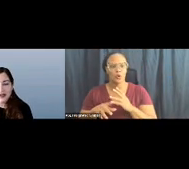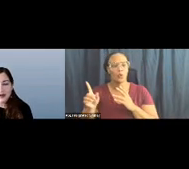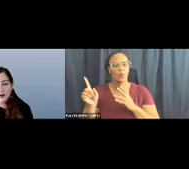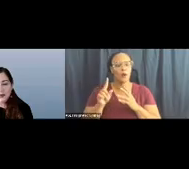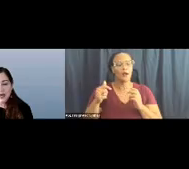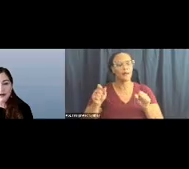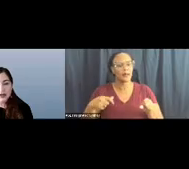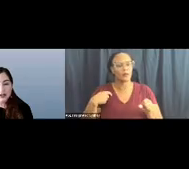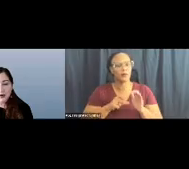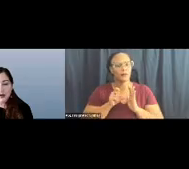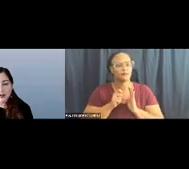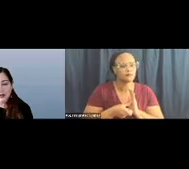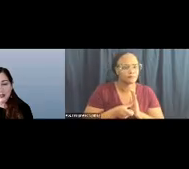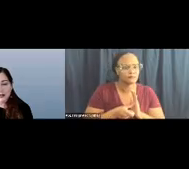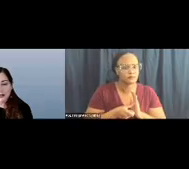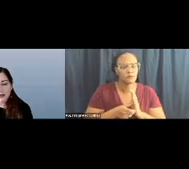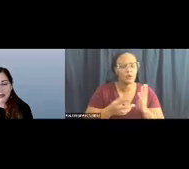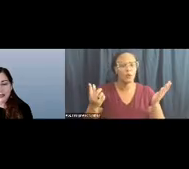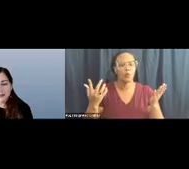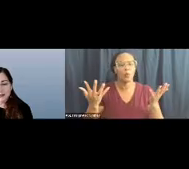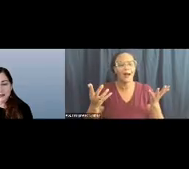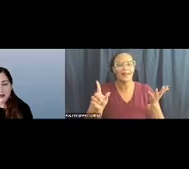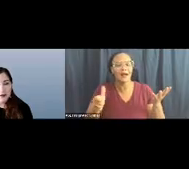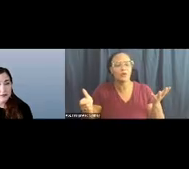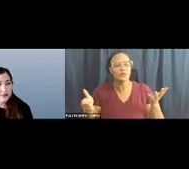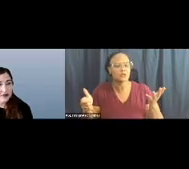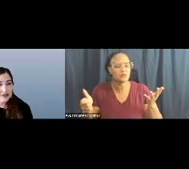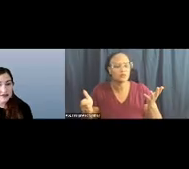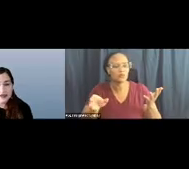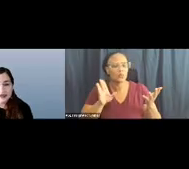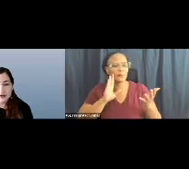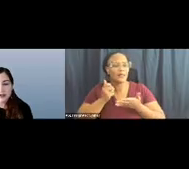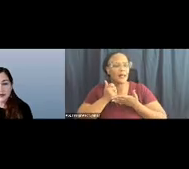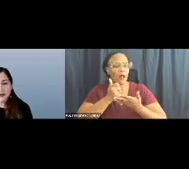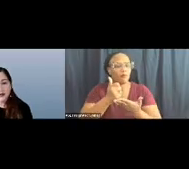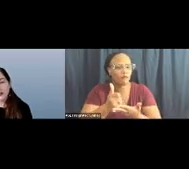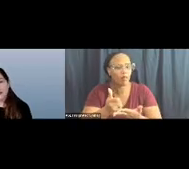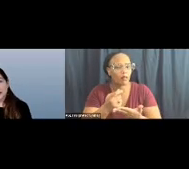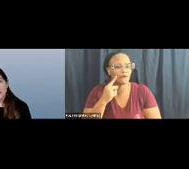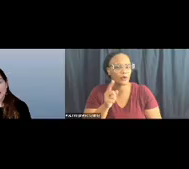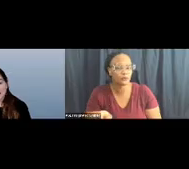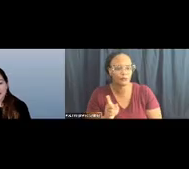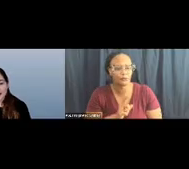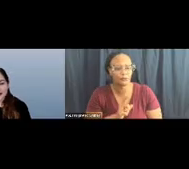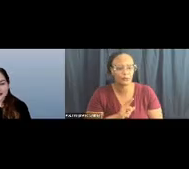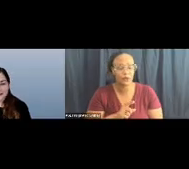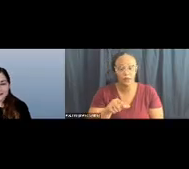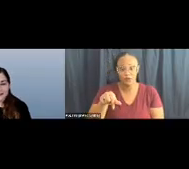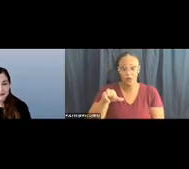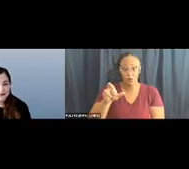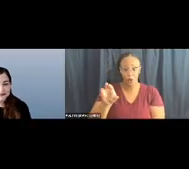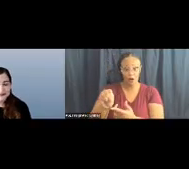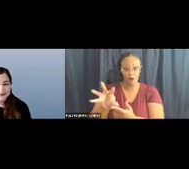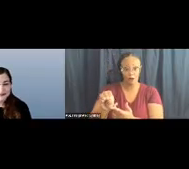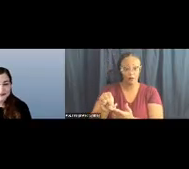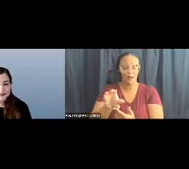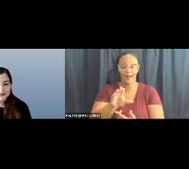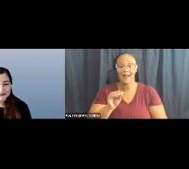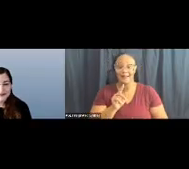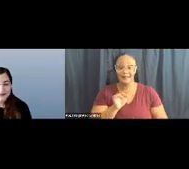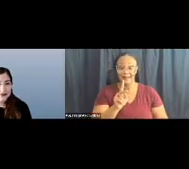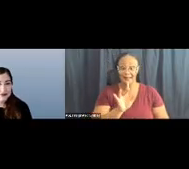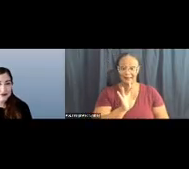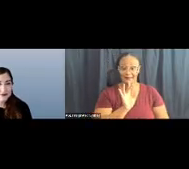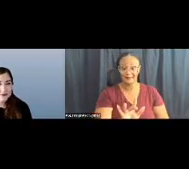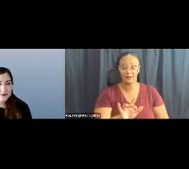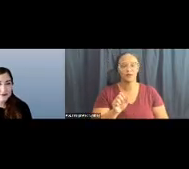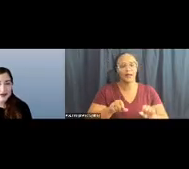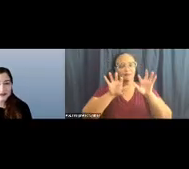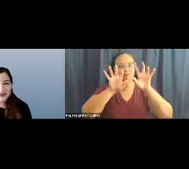you? We have a QR code here and um there's a link and we do encourage you to share that with us.